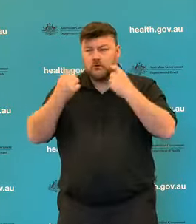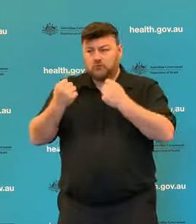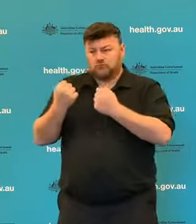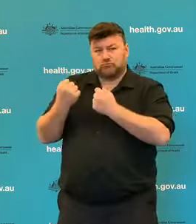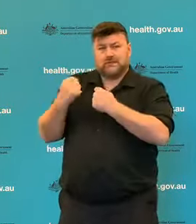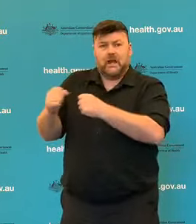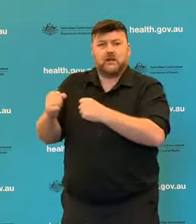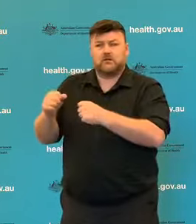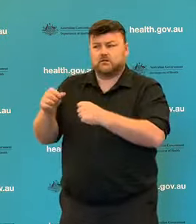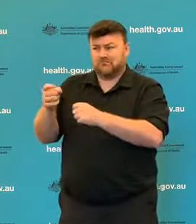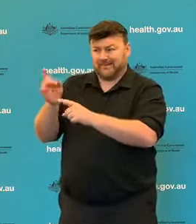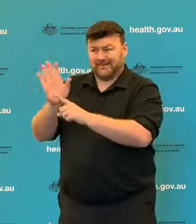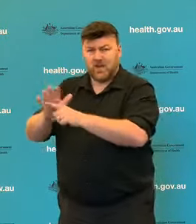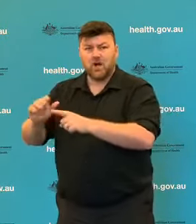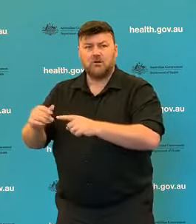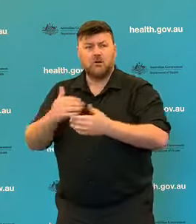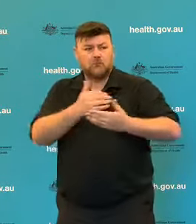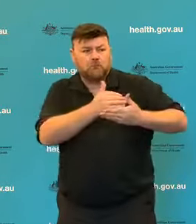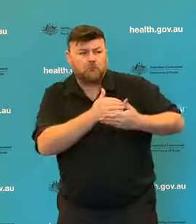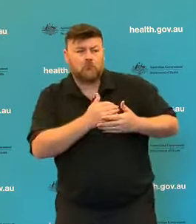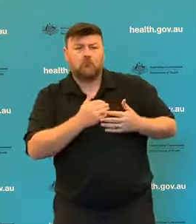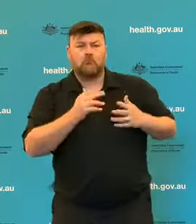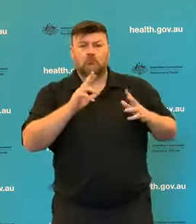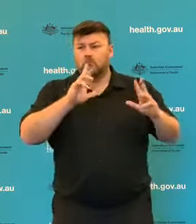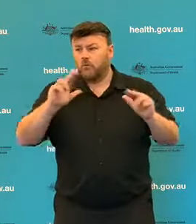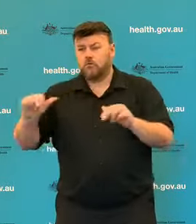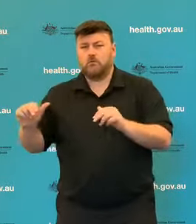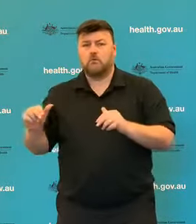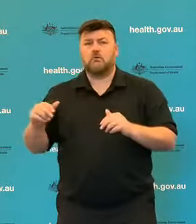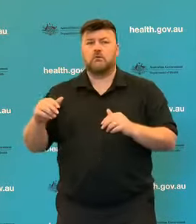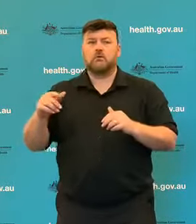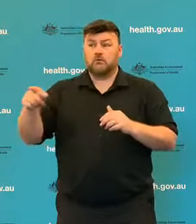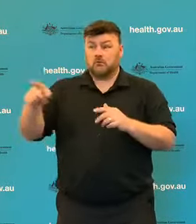Clearly these restrictions are in breach of the